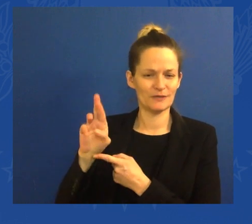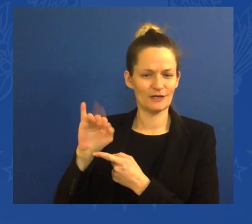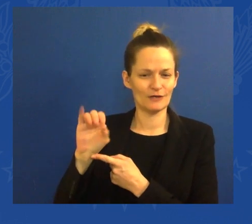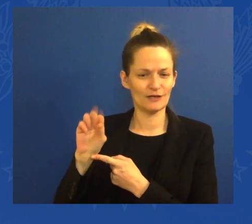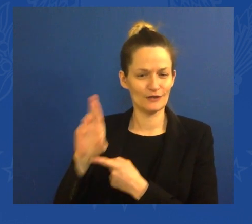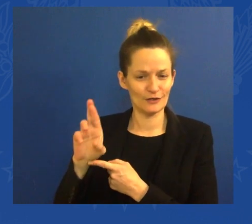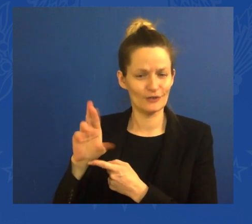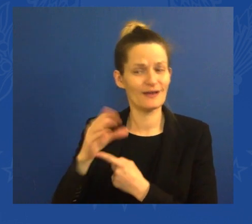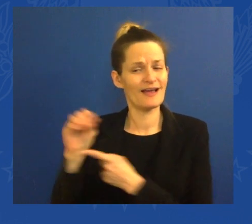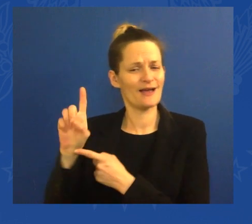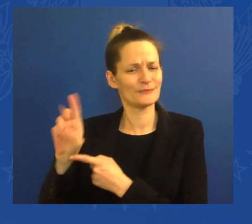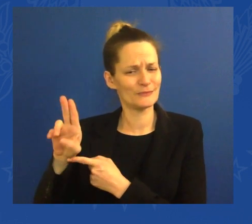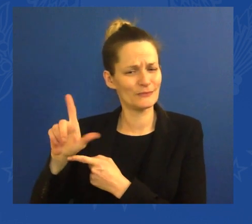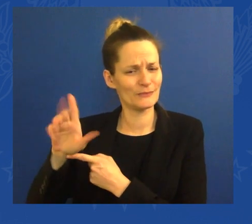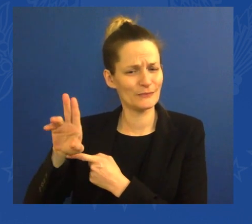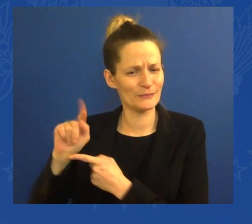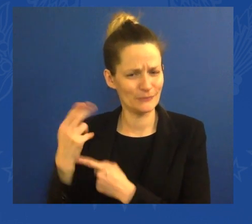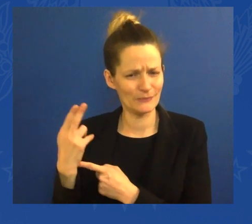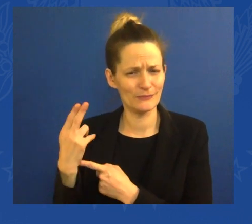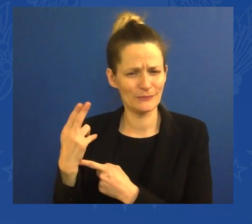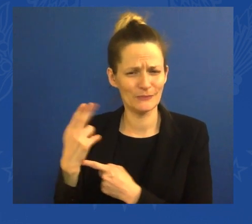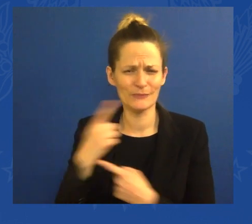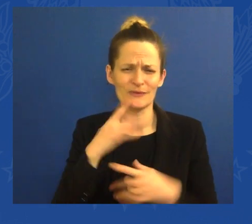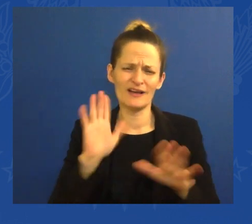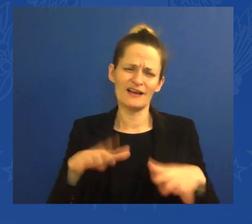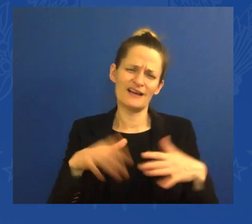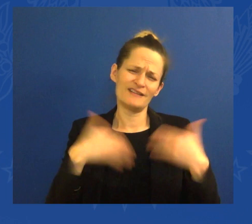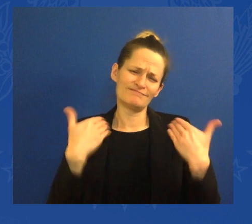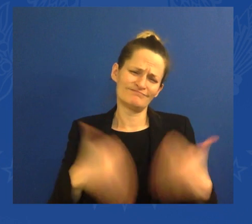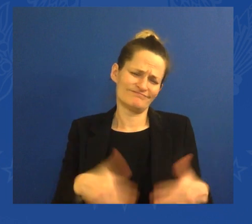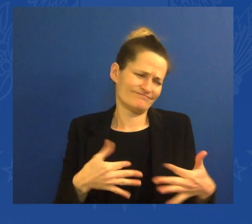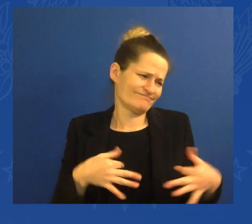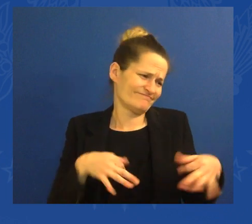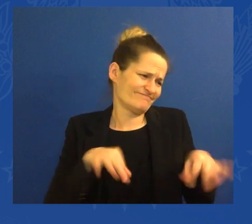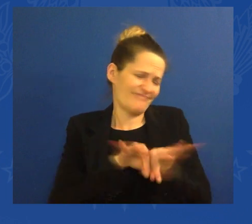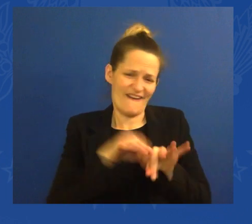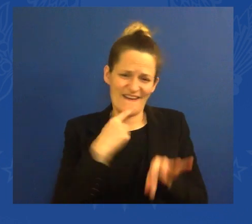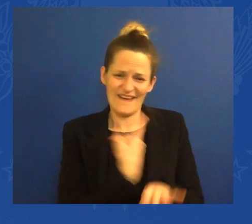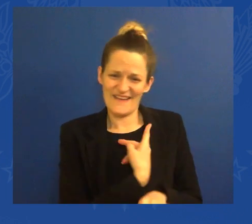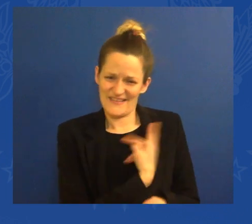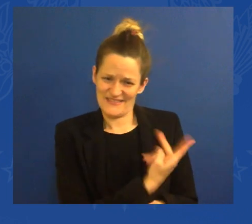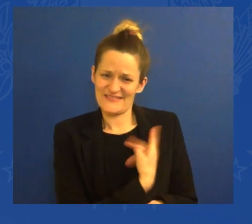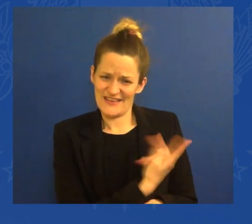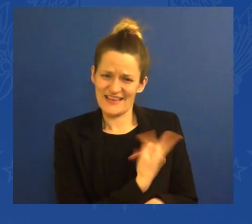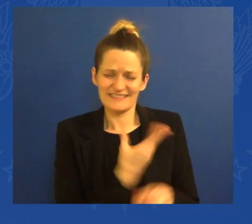And with all of our friends. Governor Walz, Tim and Gwen, who we were.